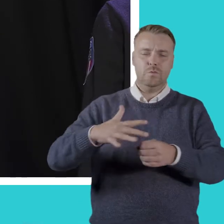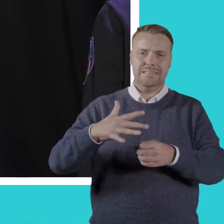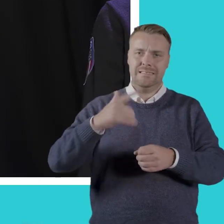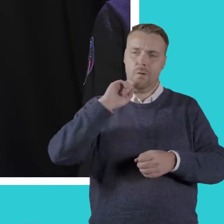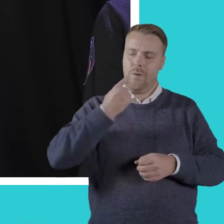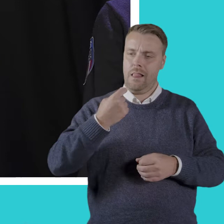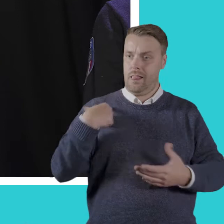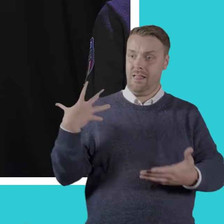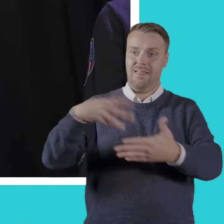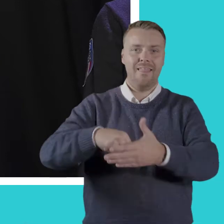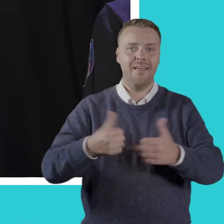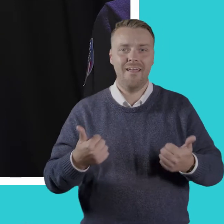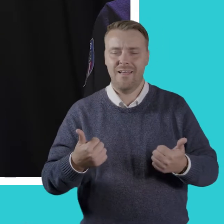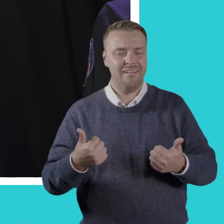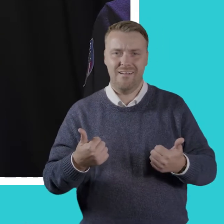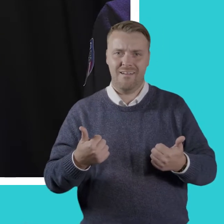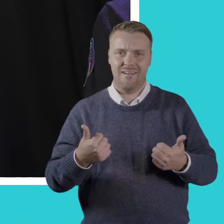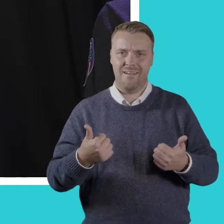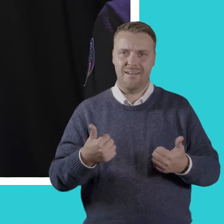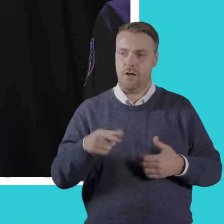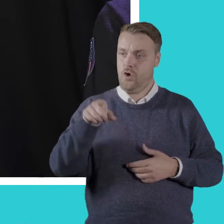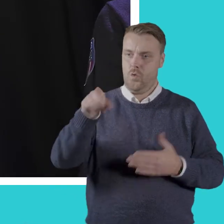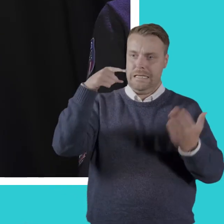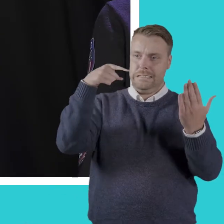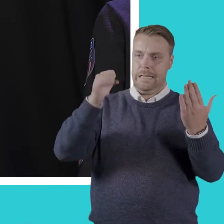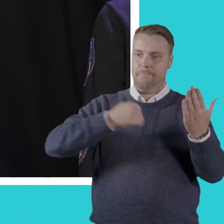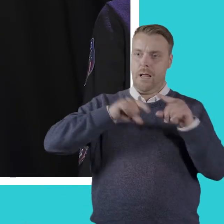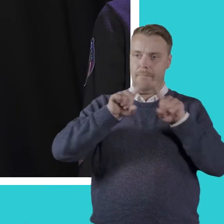my life to just go I'm going to go with you guys because you took this box and you took that box.